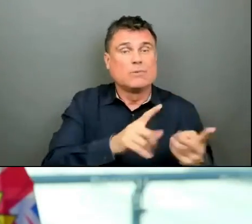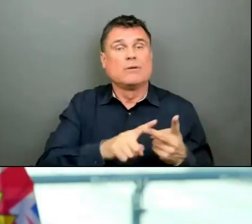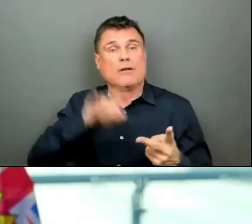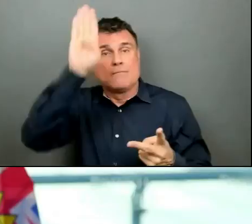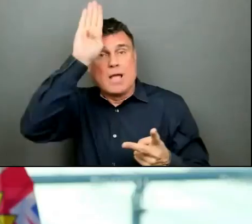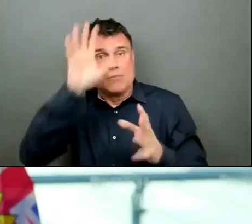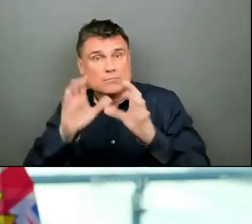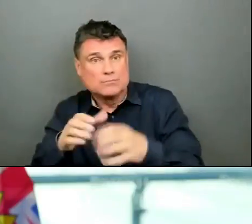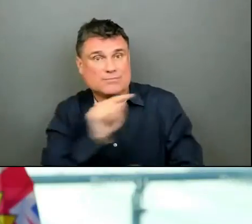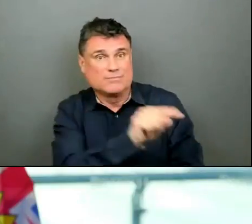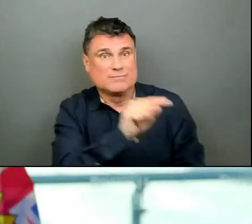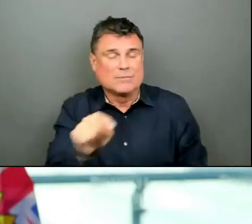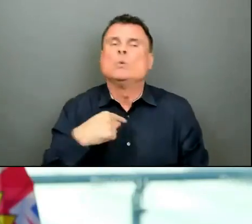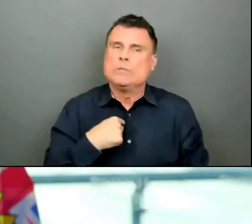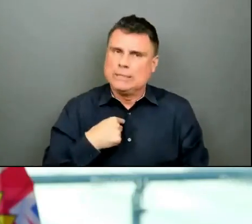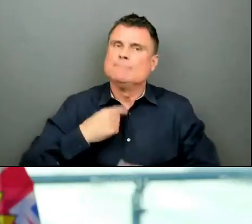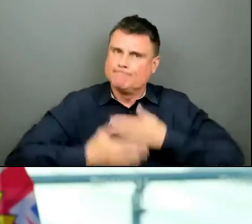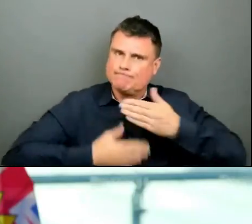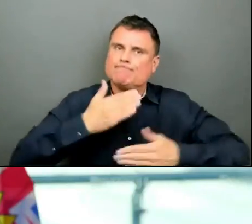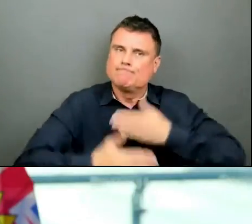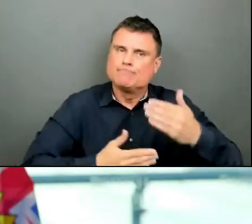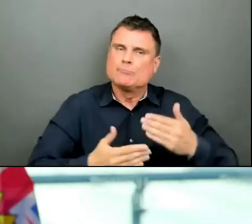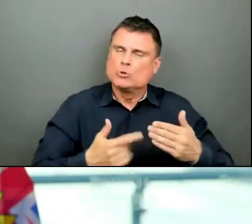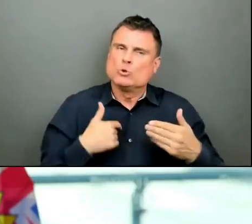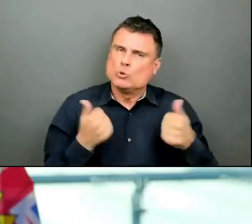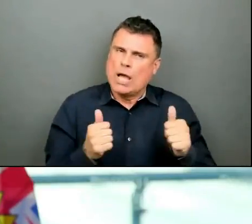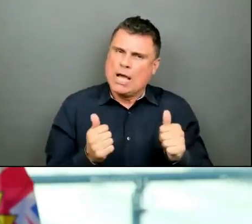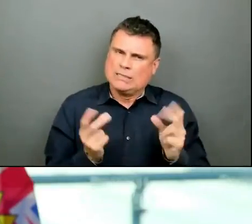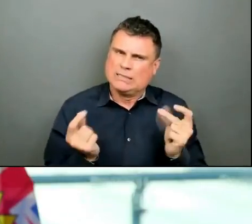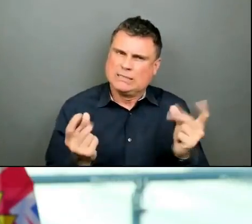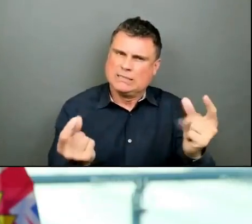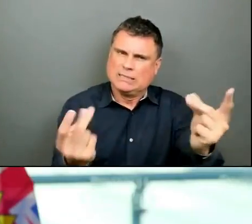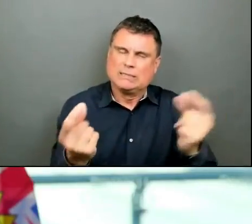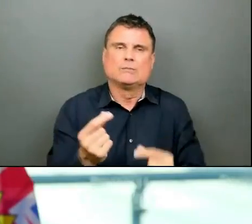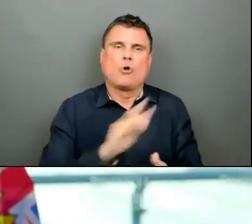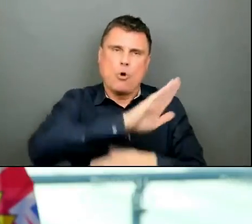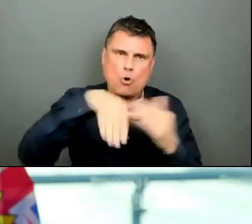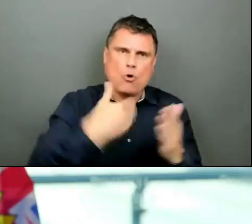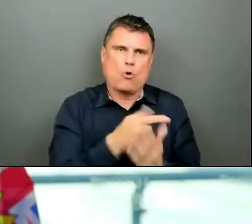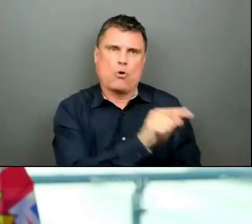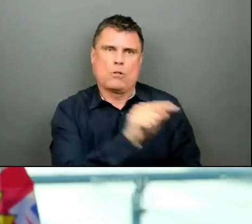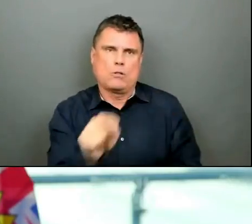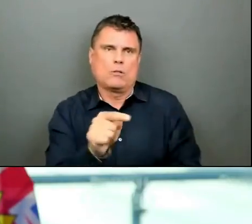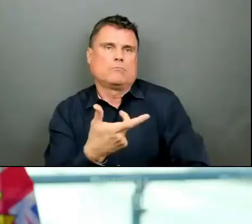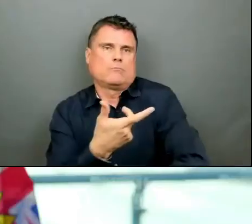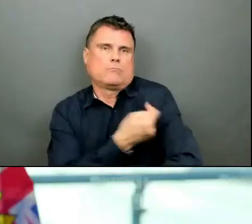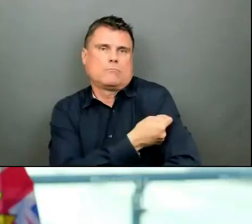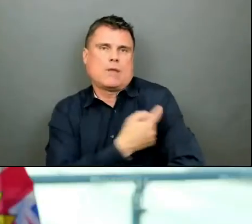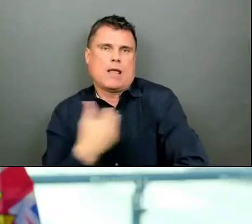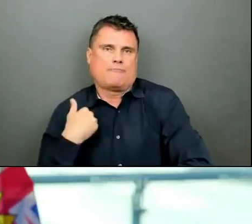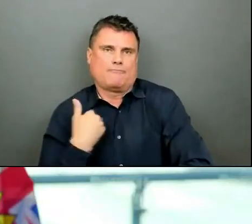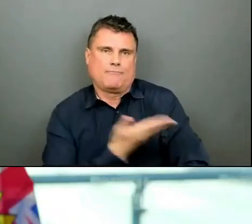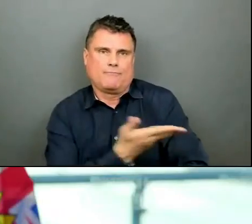get to quickly. We are also much of that program was dependent on receiving